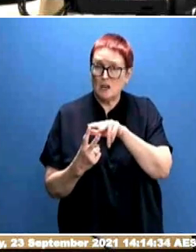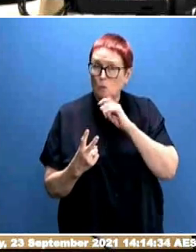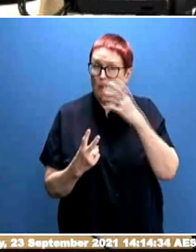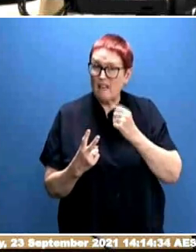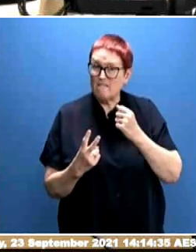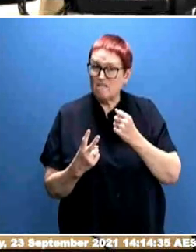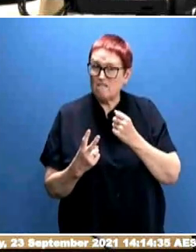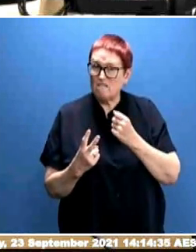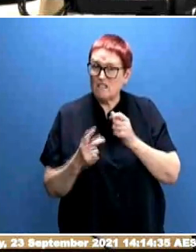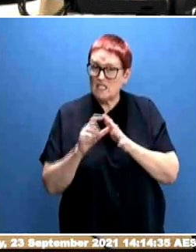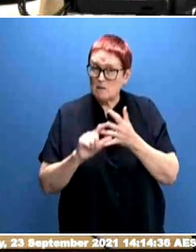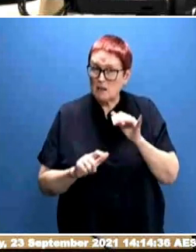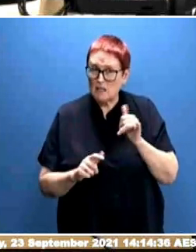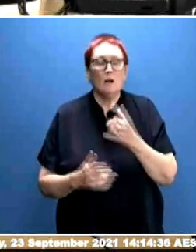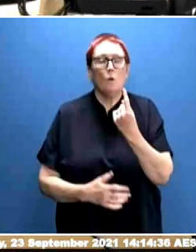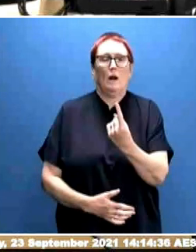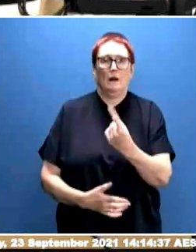One. I see.